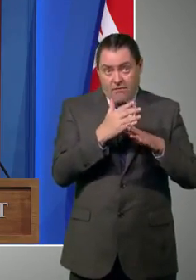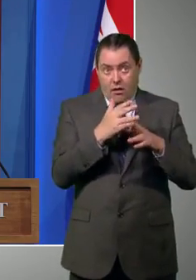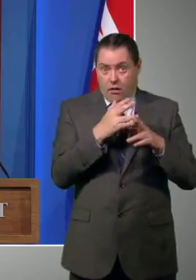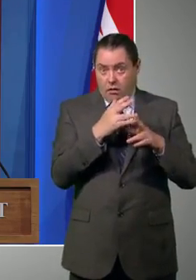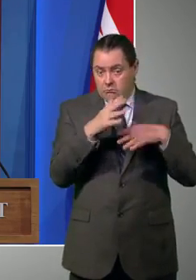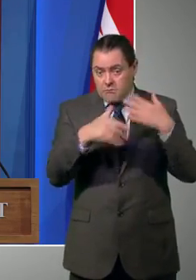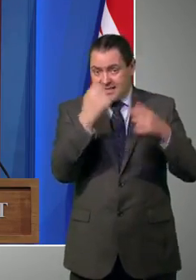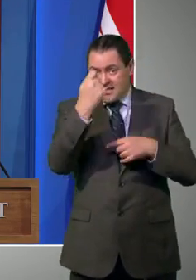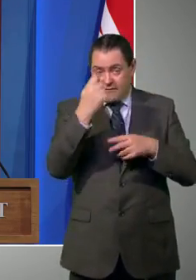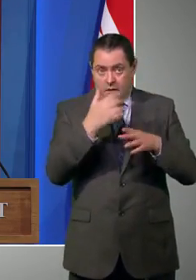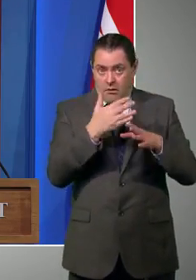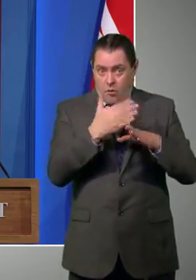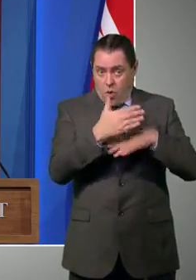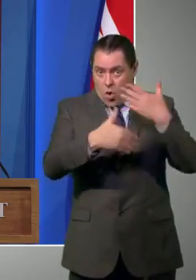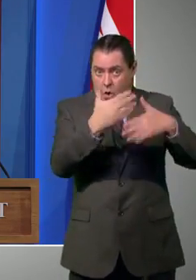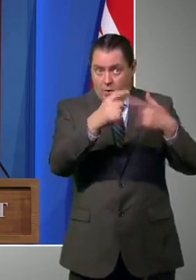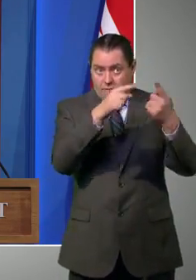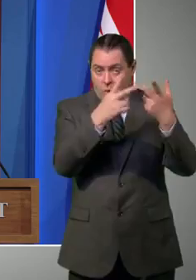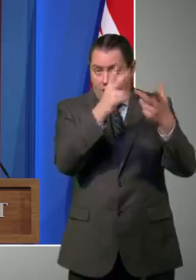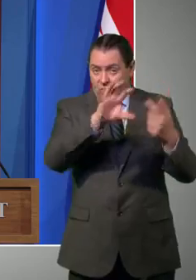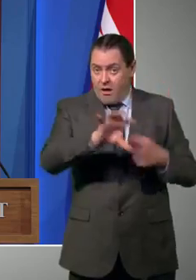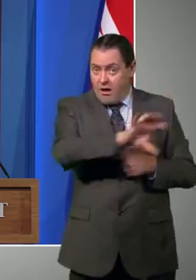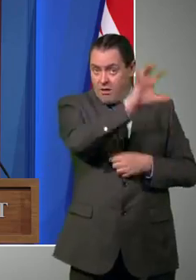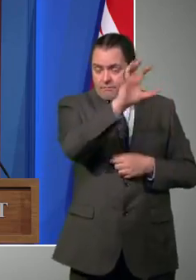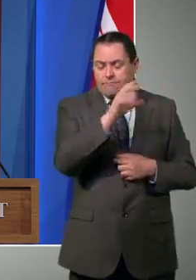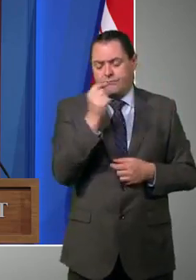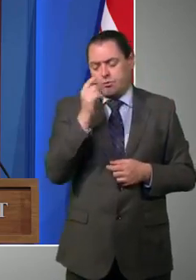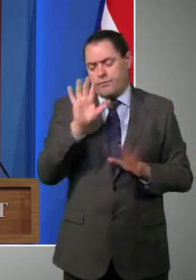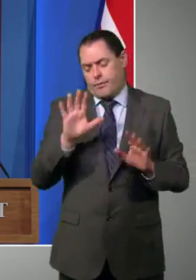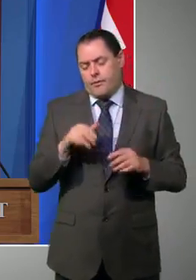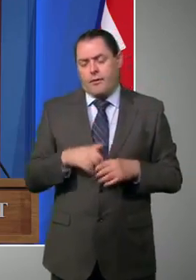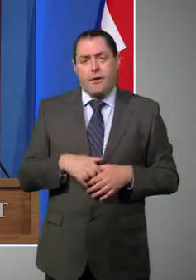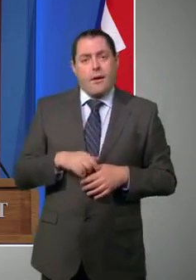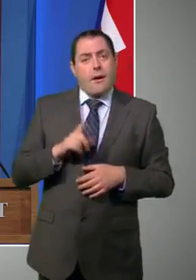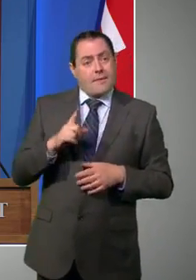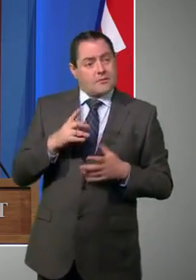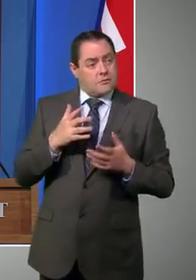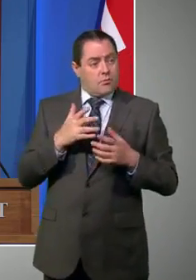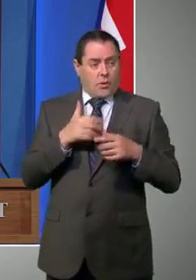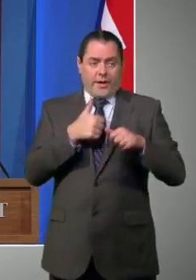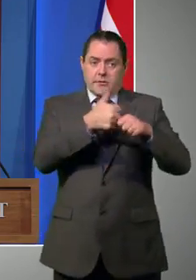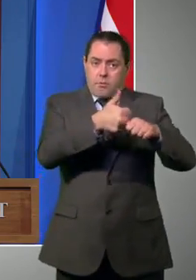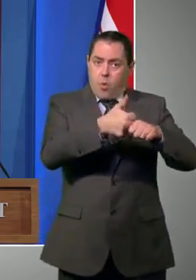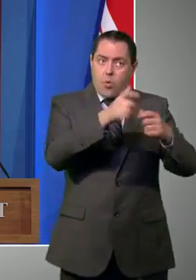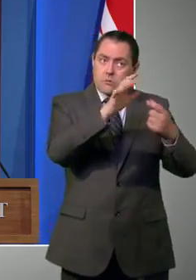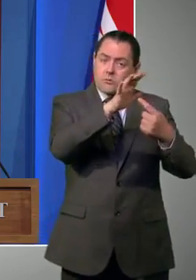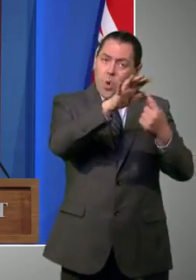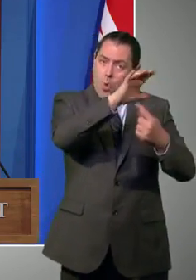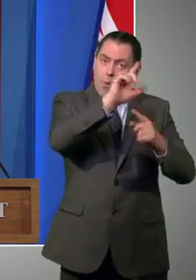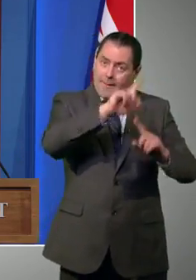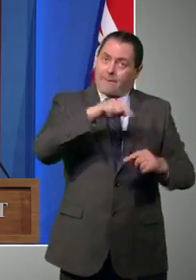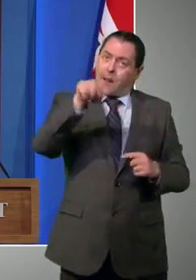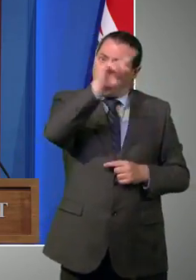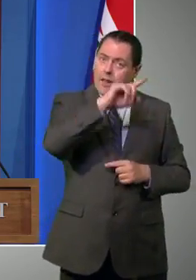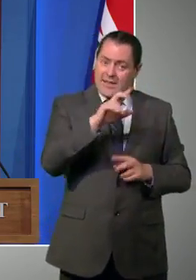those those support enablers for for local people are very much focused on the areas where